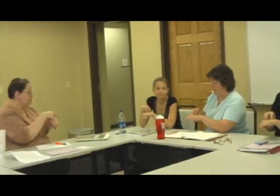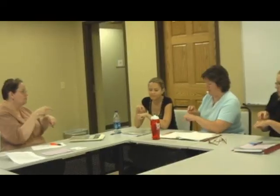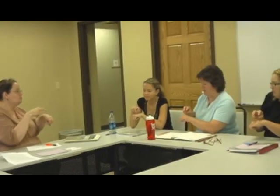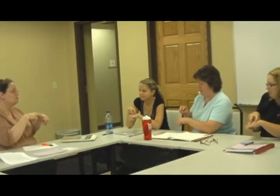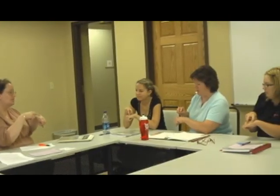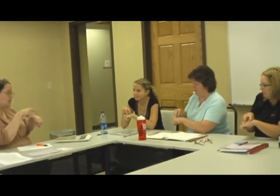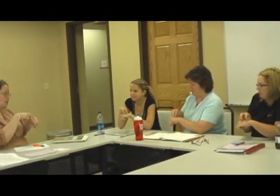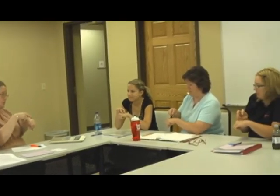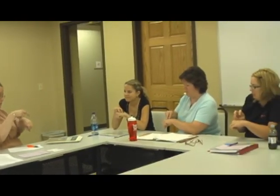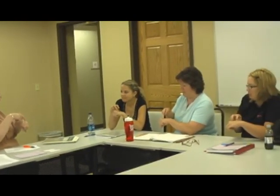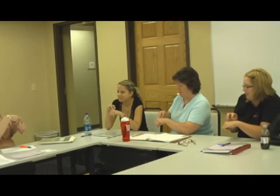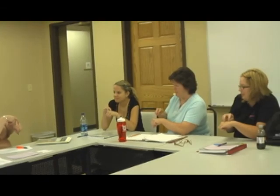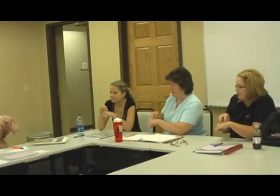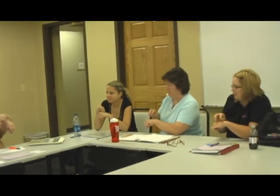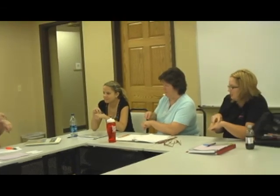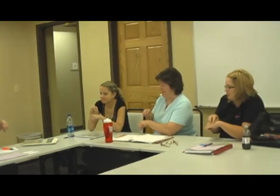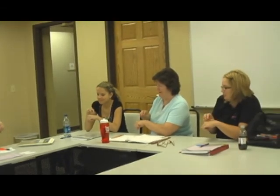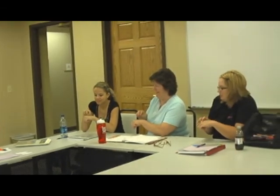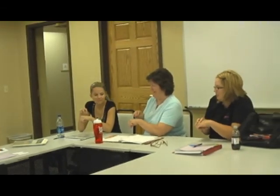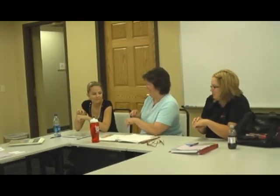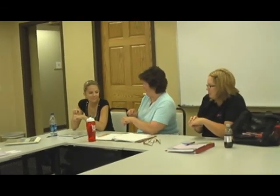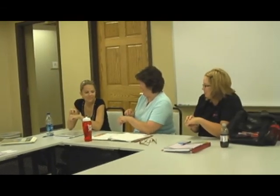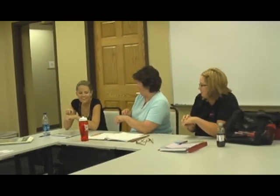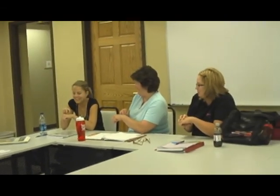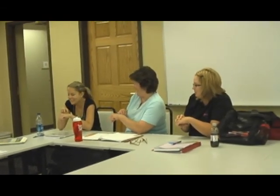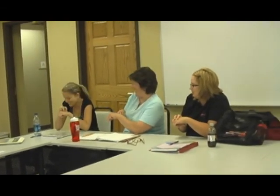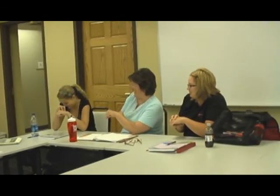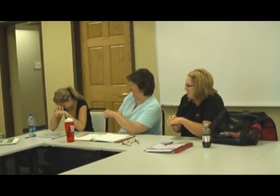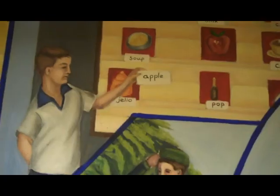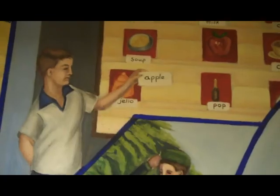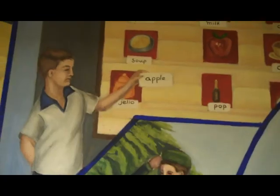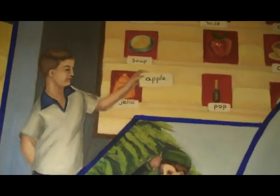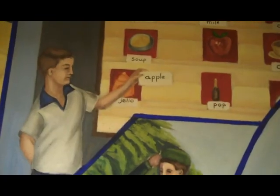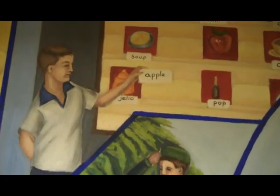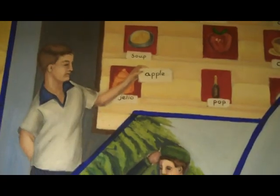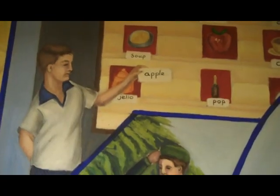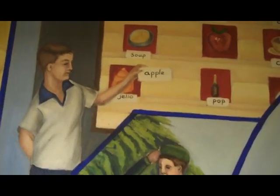Whether giving future teachers important experience working with ASL or providing deaf and hard-of-hearing